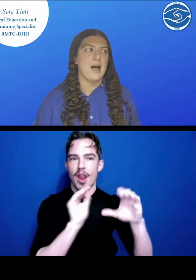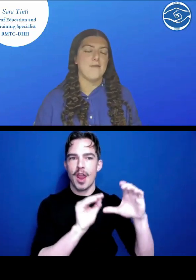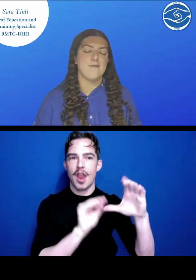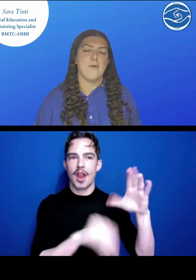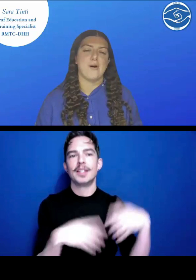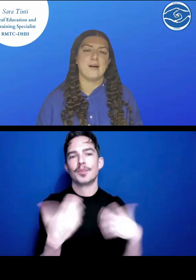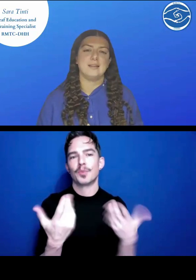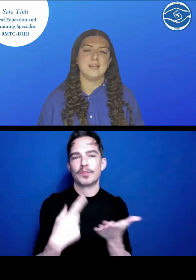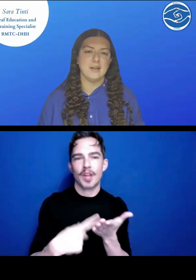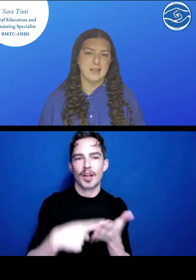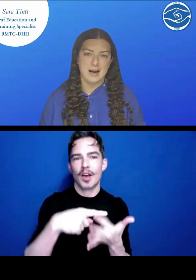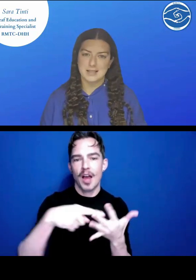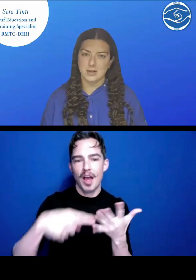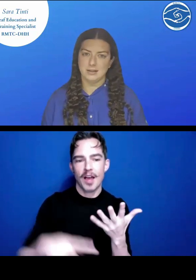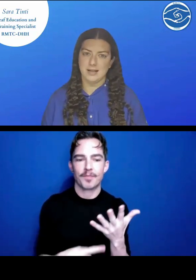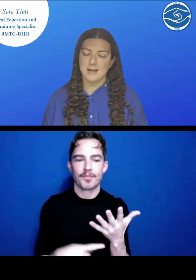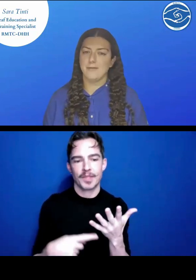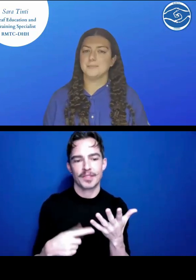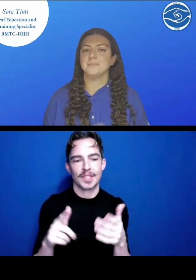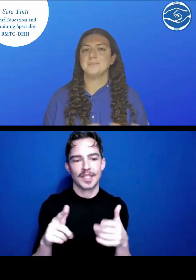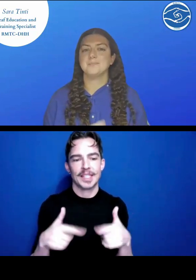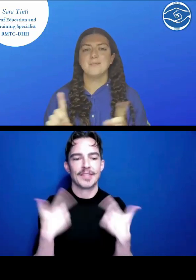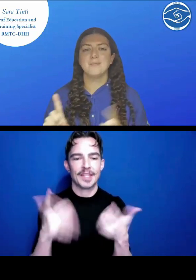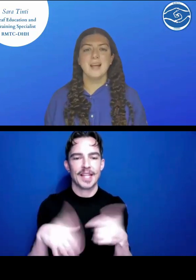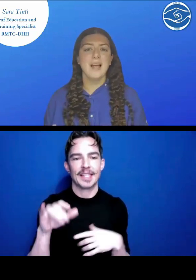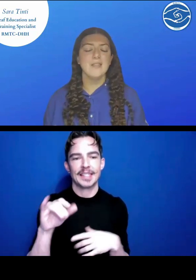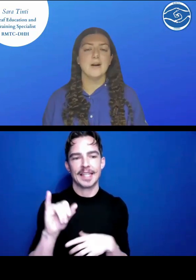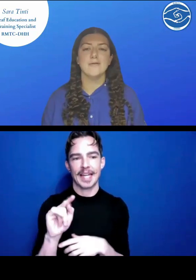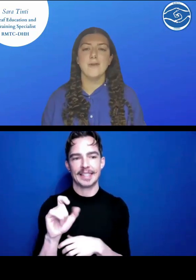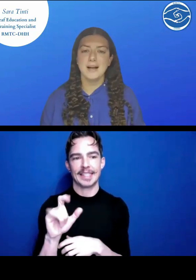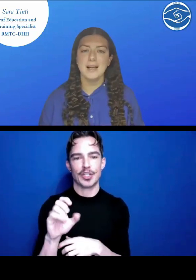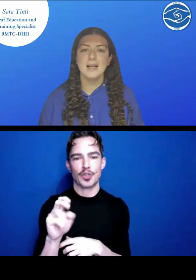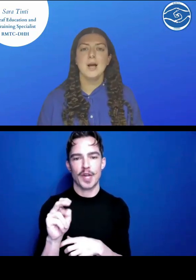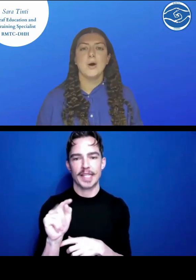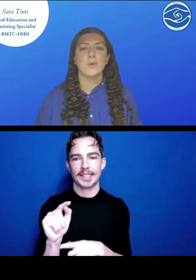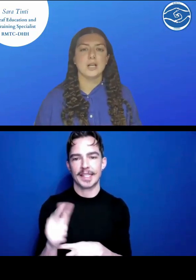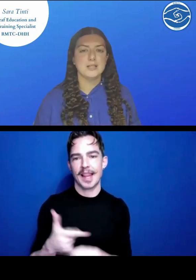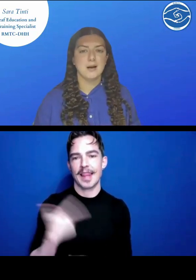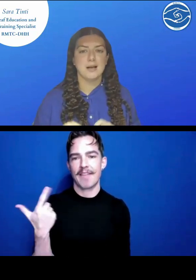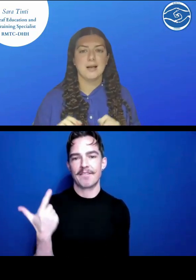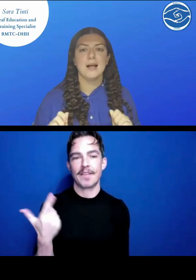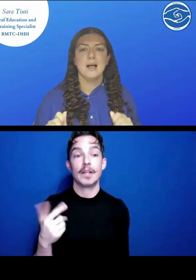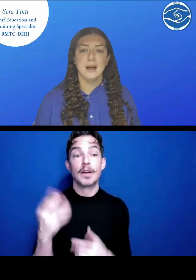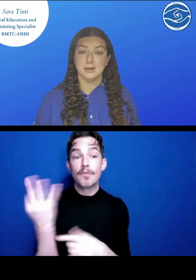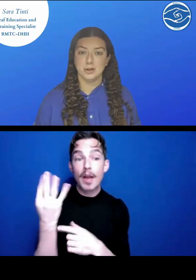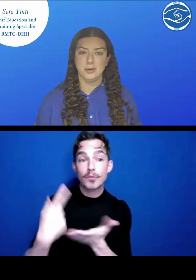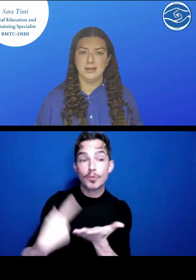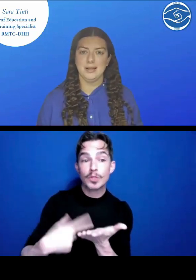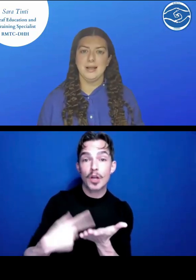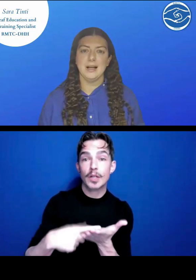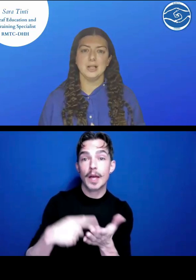of that for Living That Itinerant Life. And then on Friday, we're going to be talking eligibility.